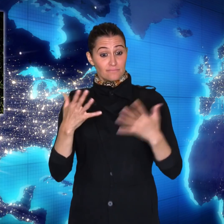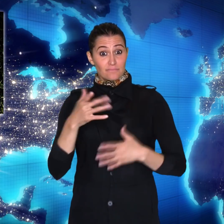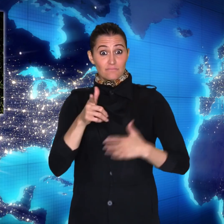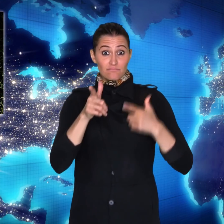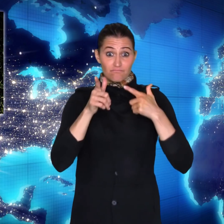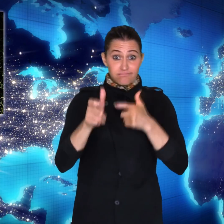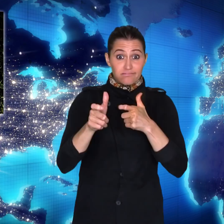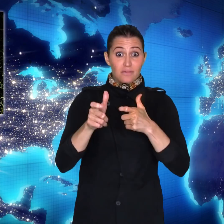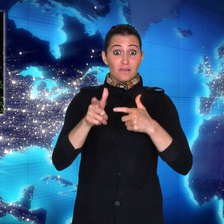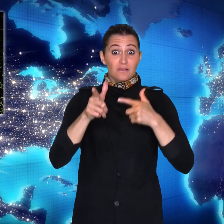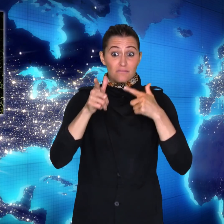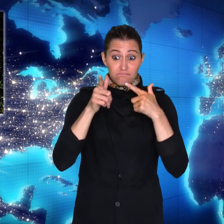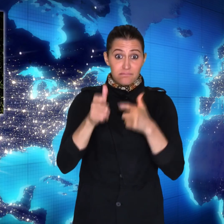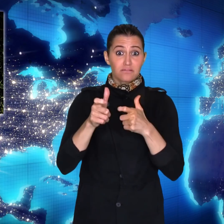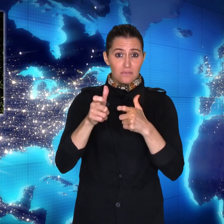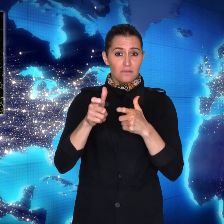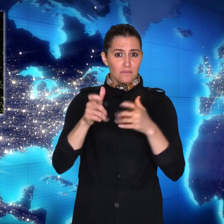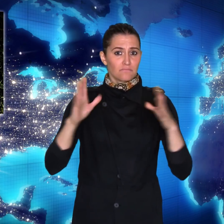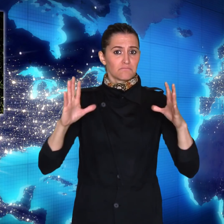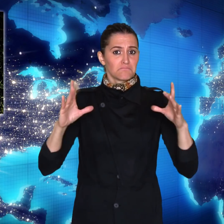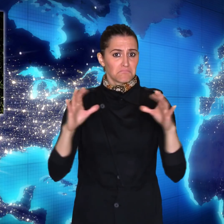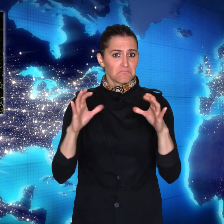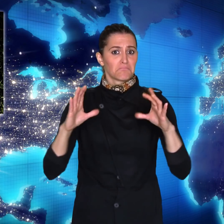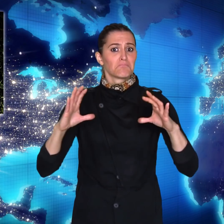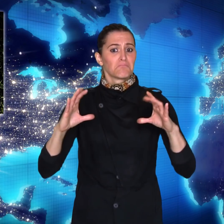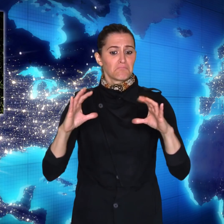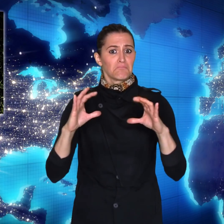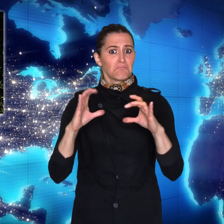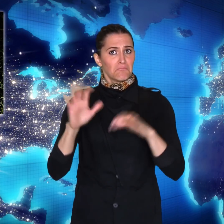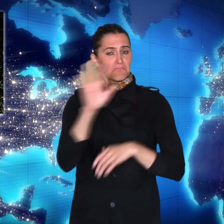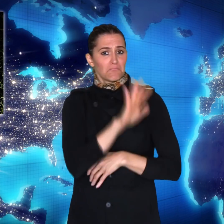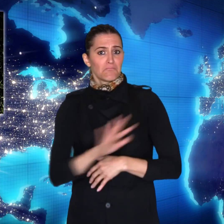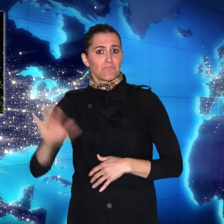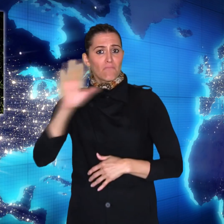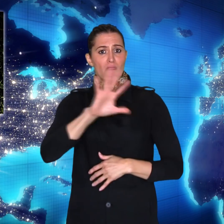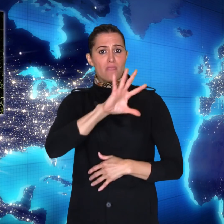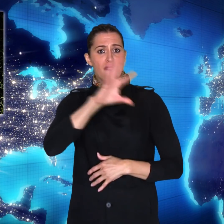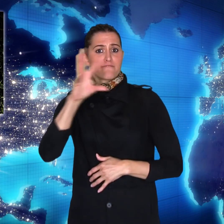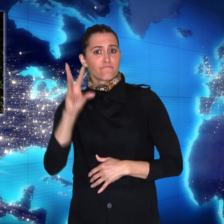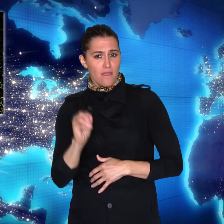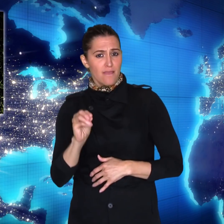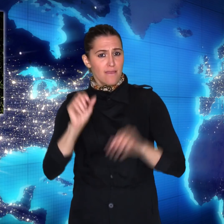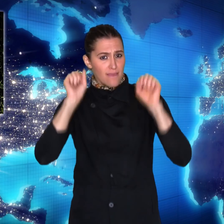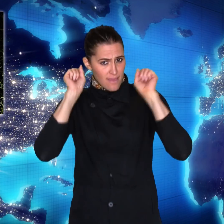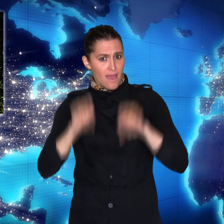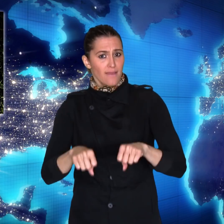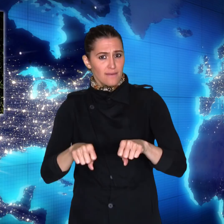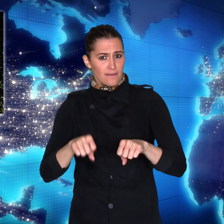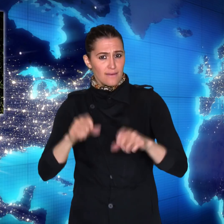the killing will be reduced